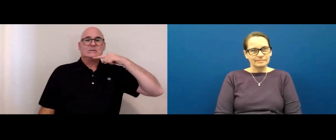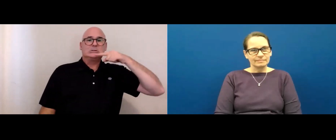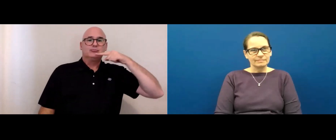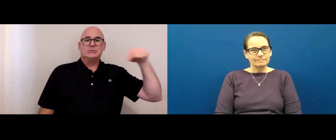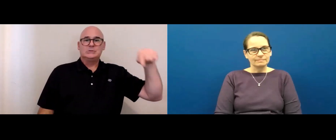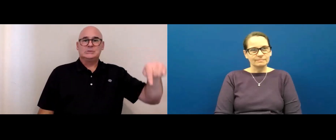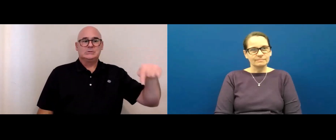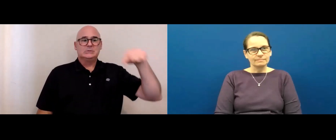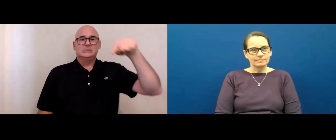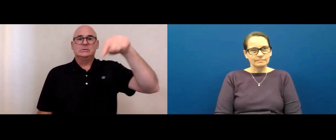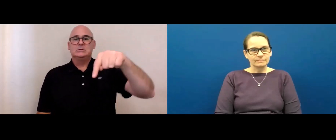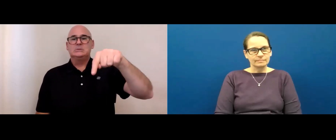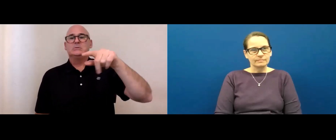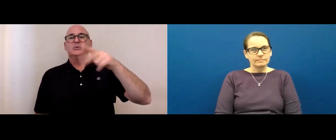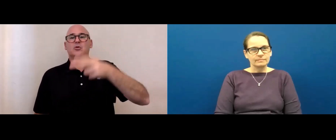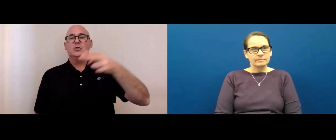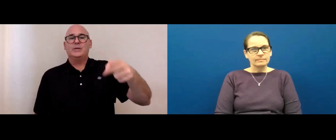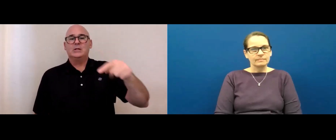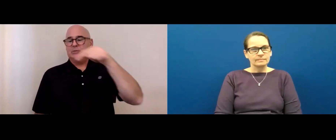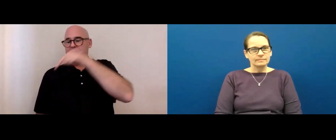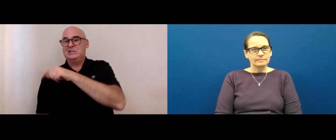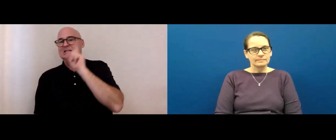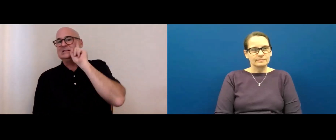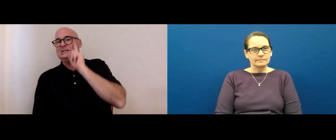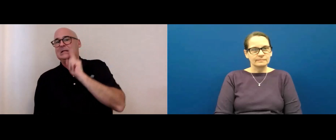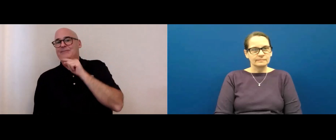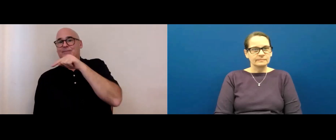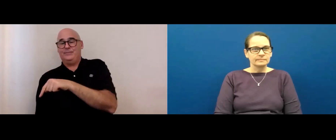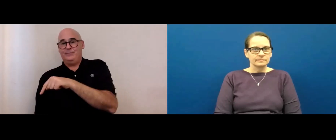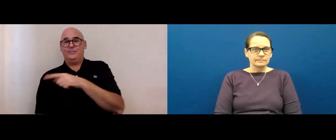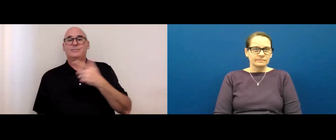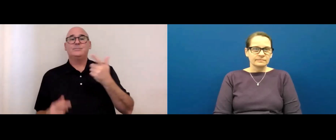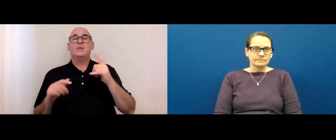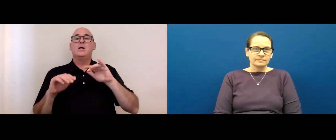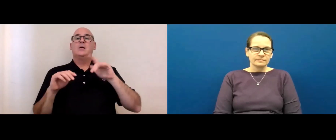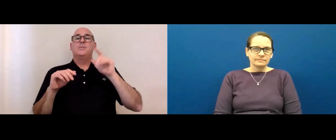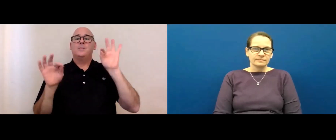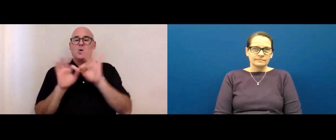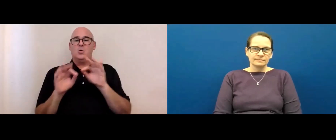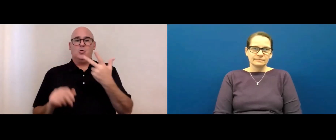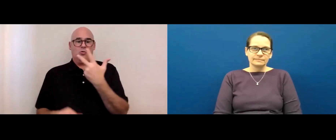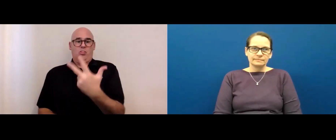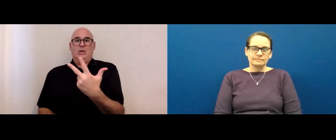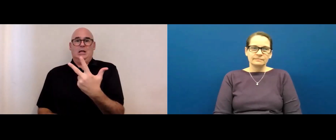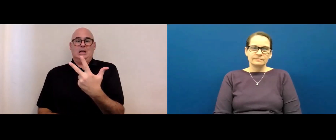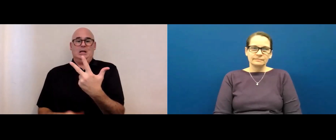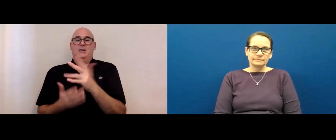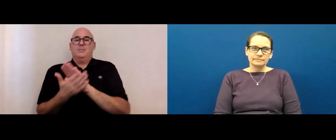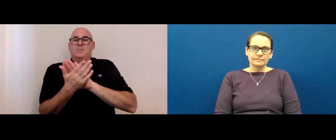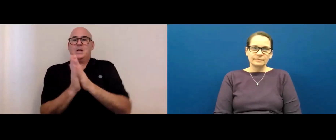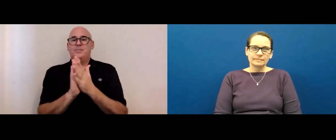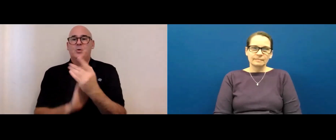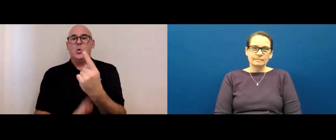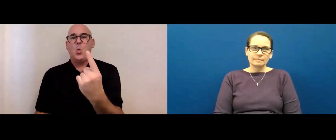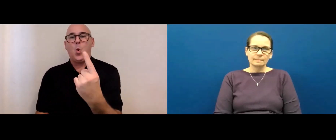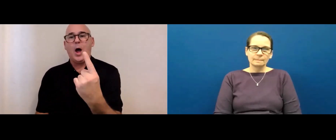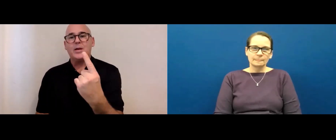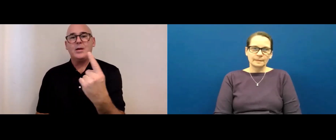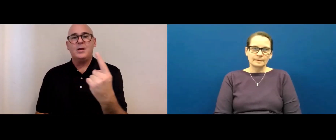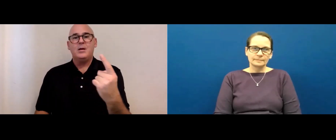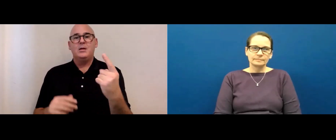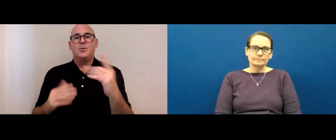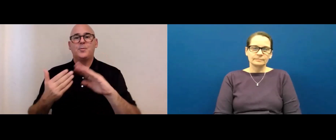the hearing the hard of hearing and the deaf it's important that all three of them become one